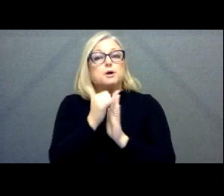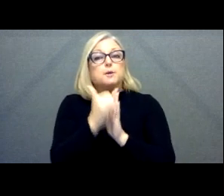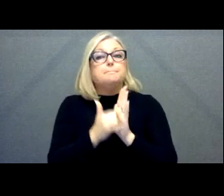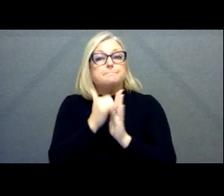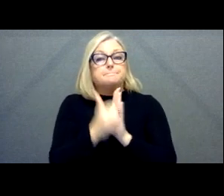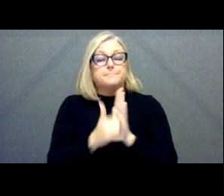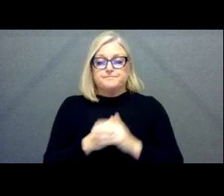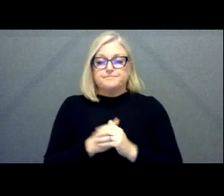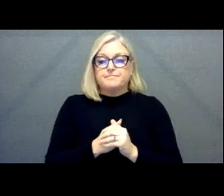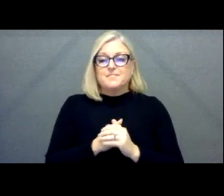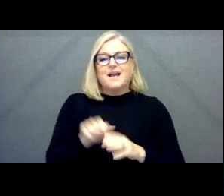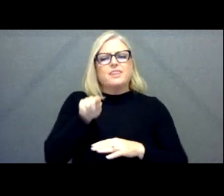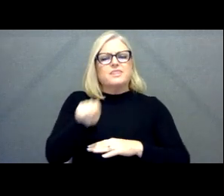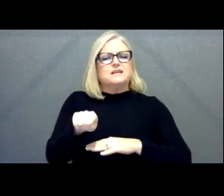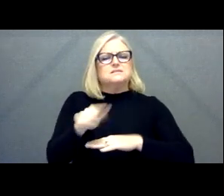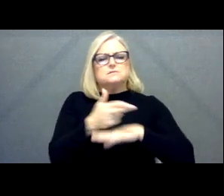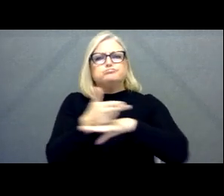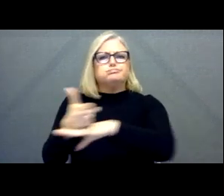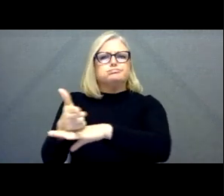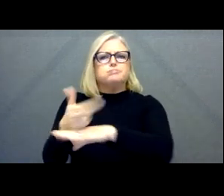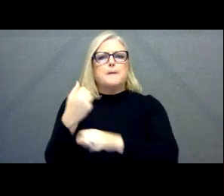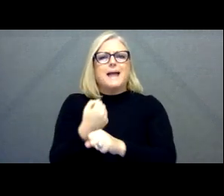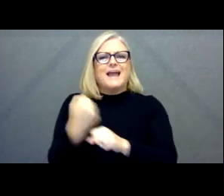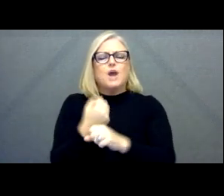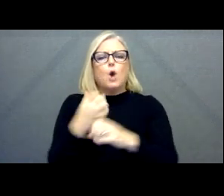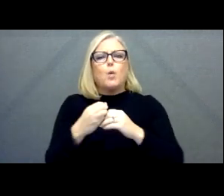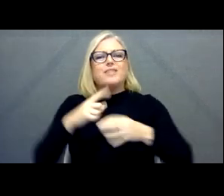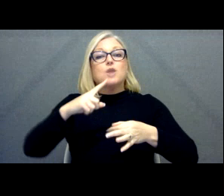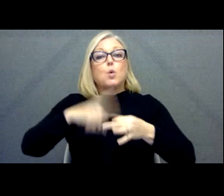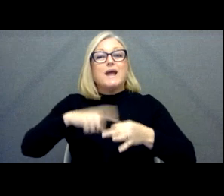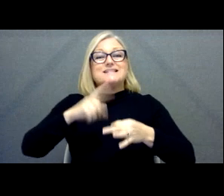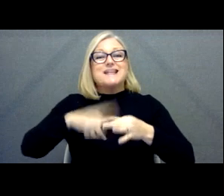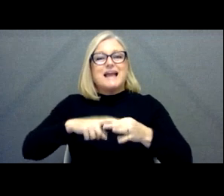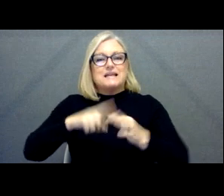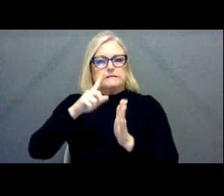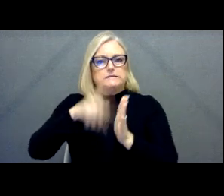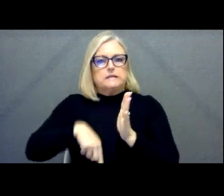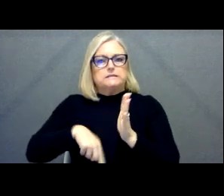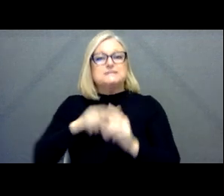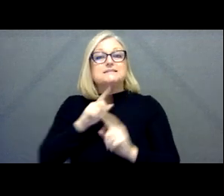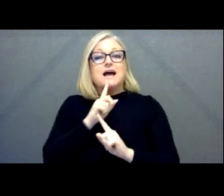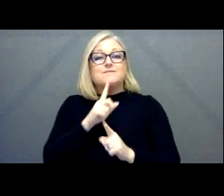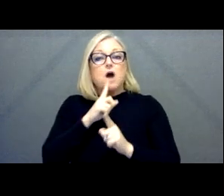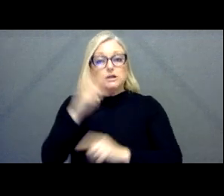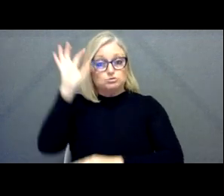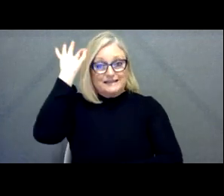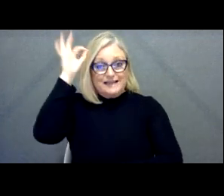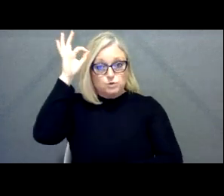in conjunction with Queensland Sentencing Advisory Council and um and if nobody if if you're somebody